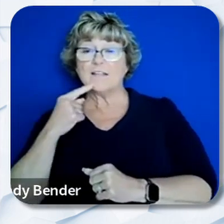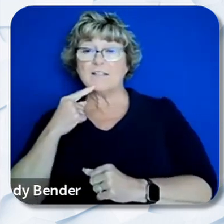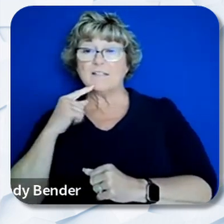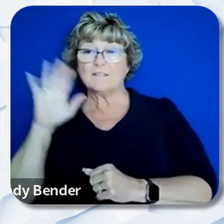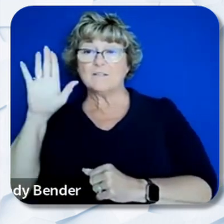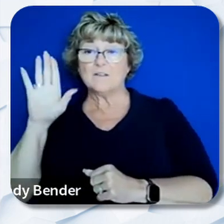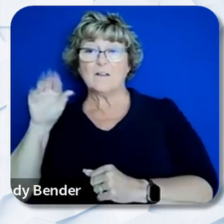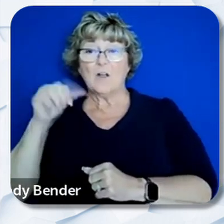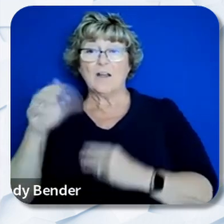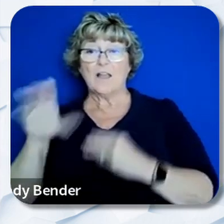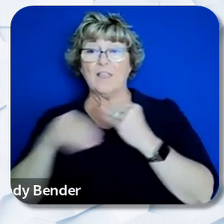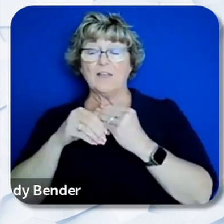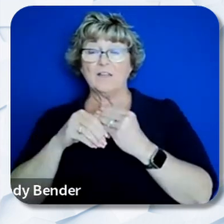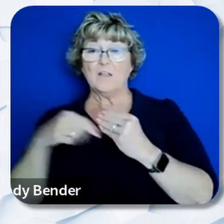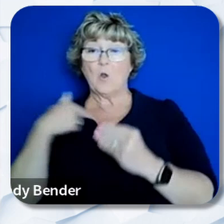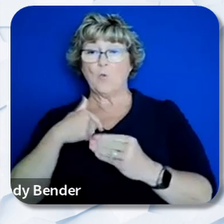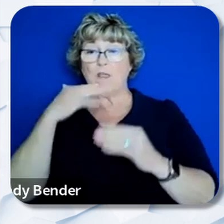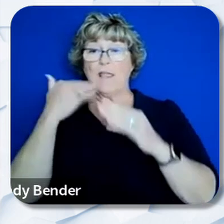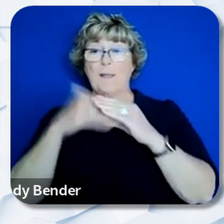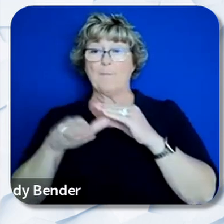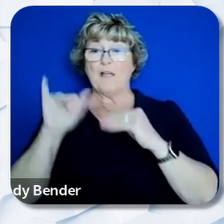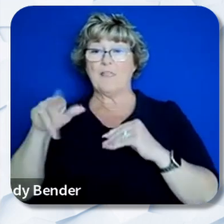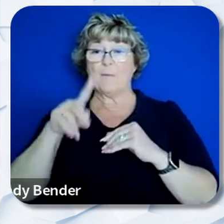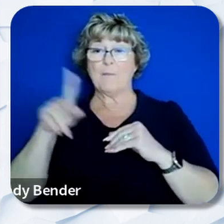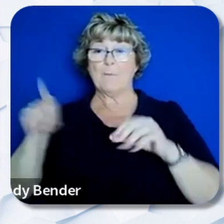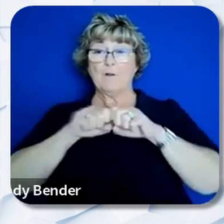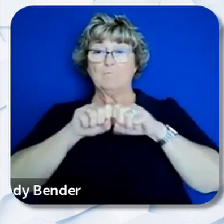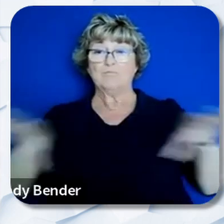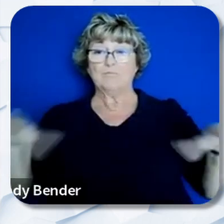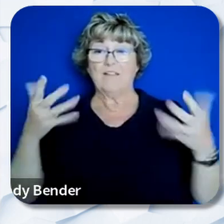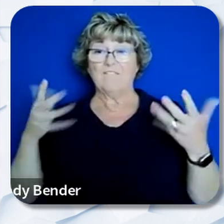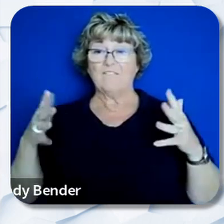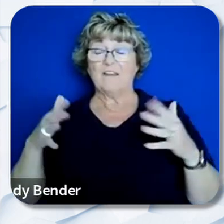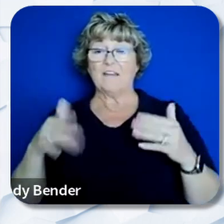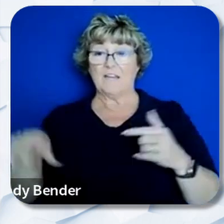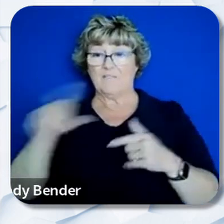note that we have emailed this PowerPoint to you. So if you're asking about some of